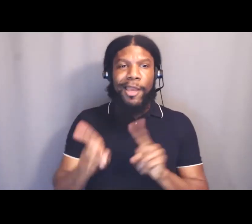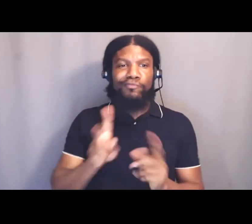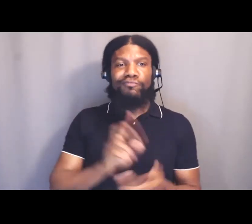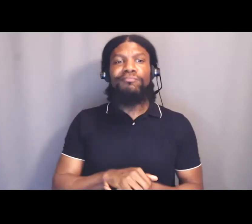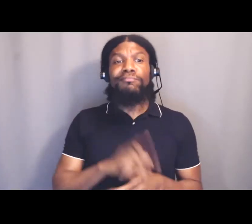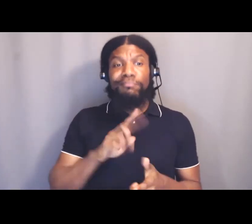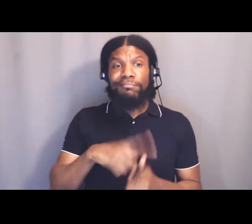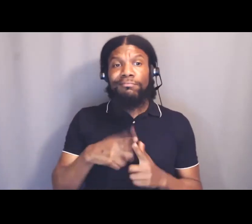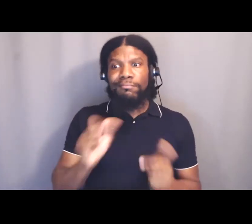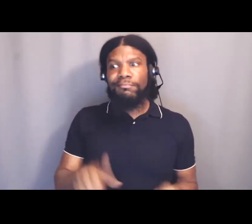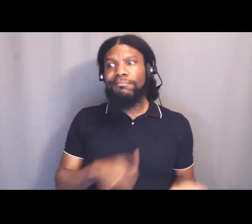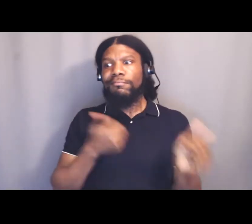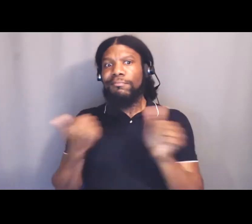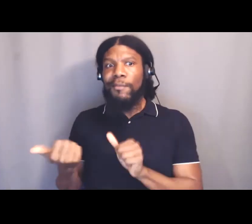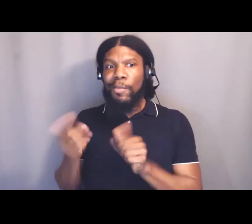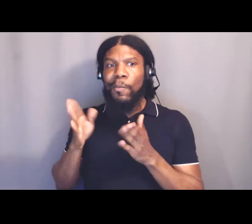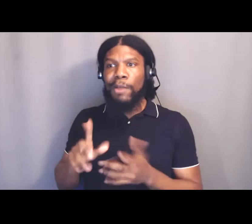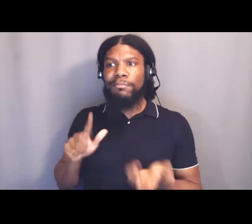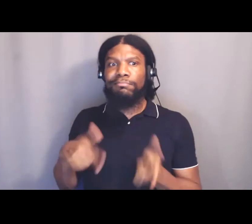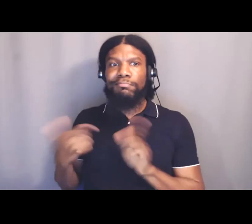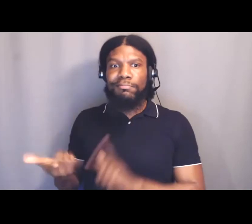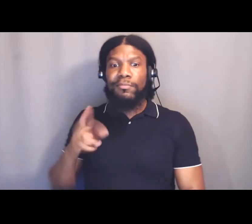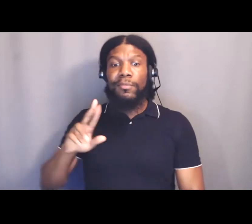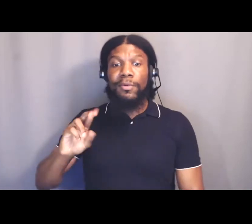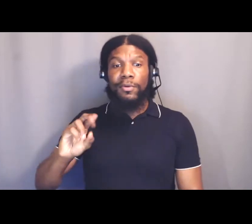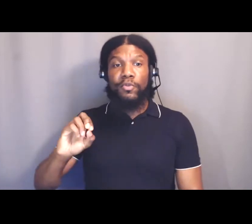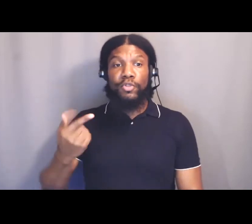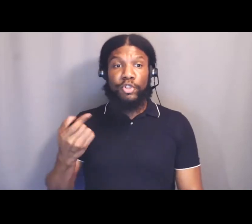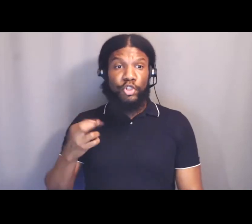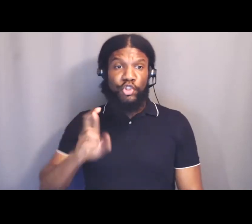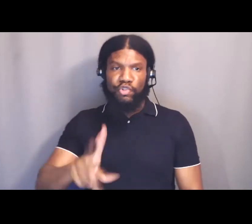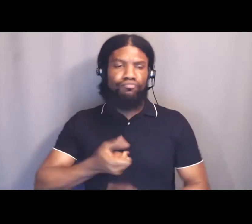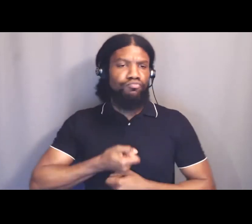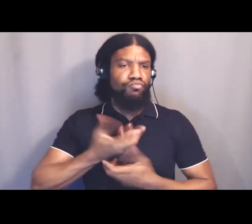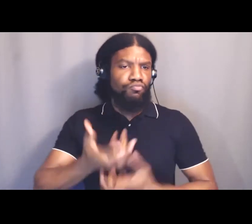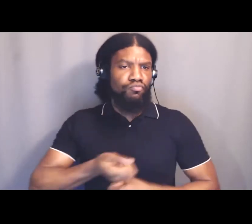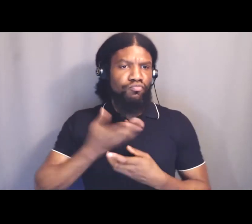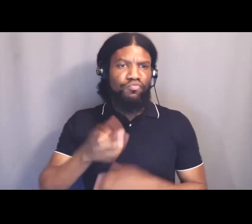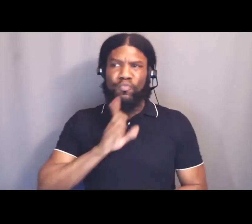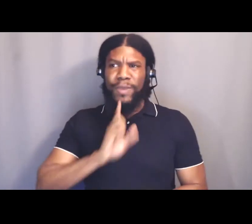performed a piece, it was some poetry. He offered some historical insight of where we were